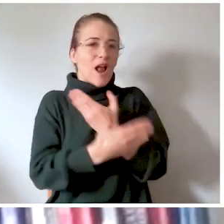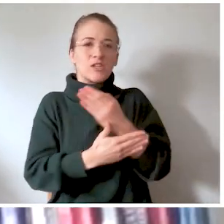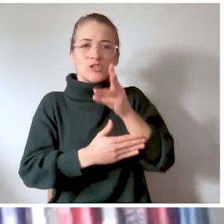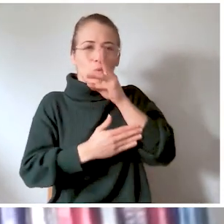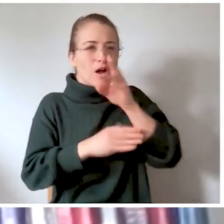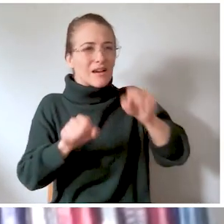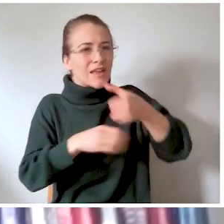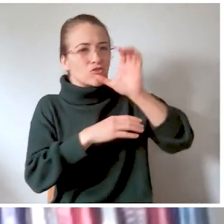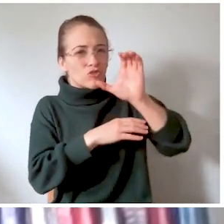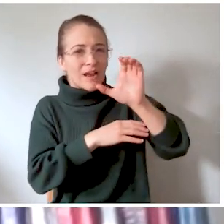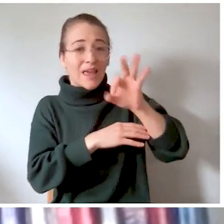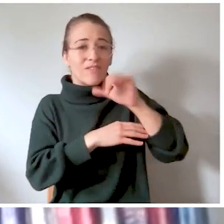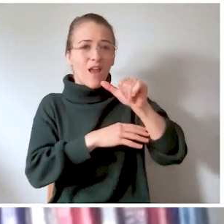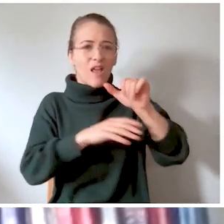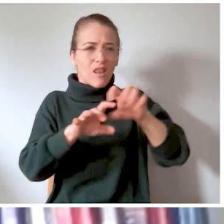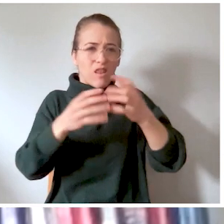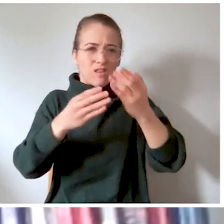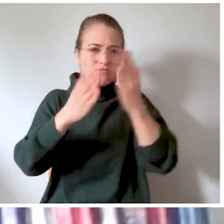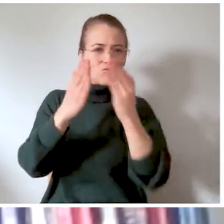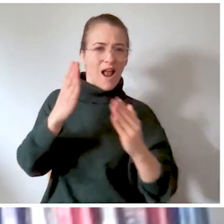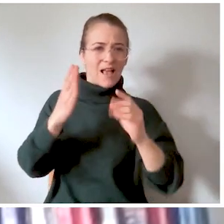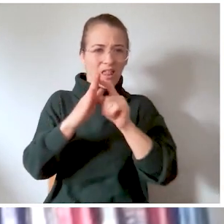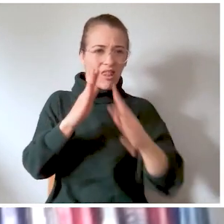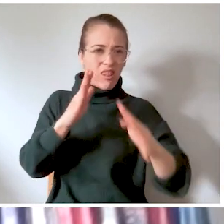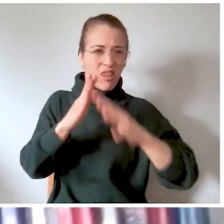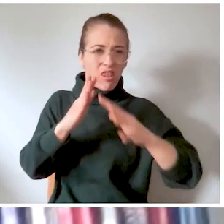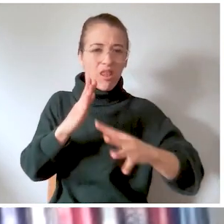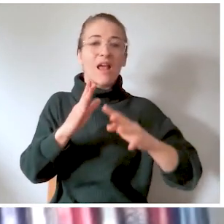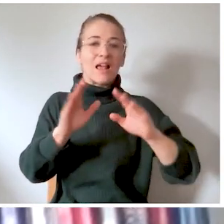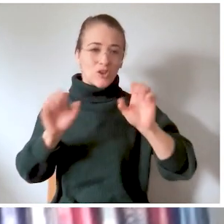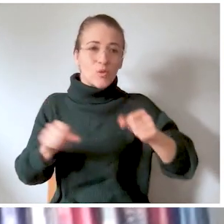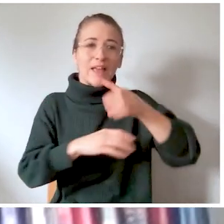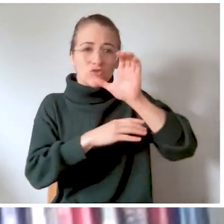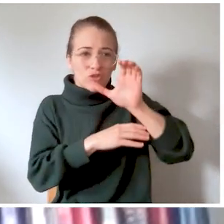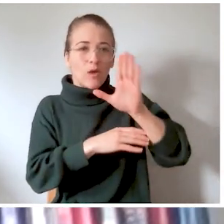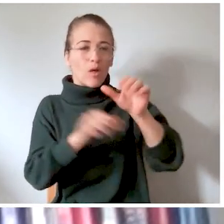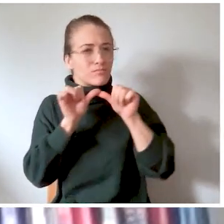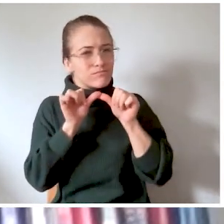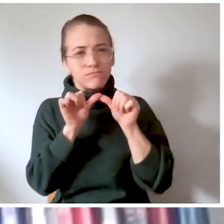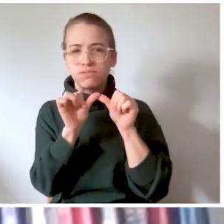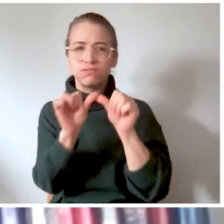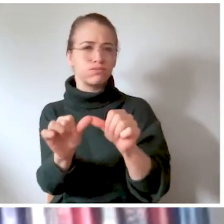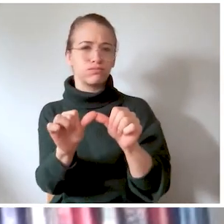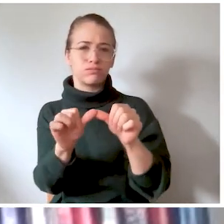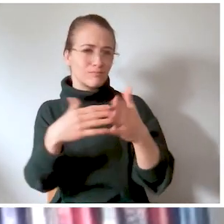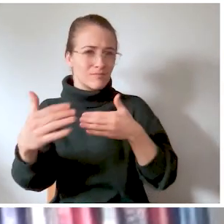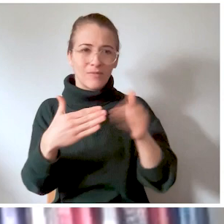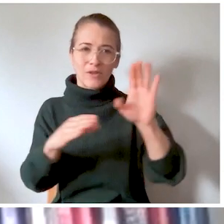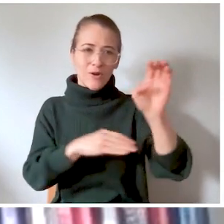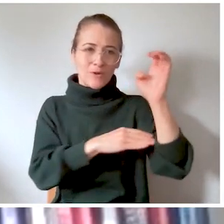or is not some other way infiltrated, that is fresh drinking water for you and that'll last you throughout however long your emergency is.